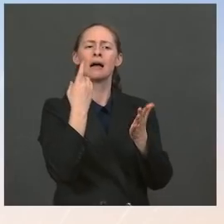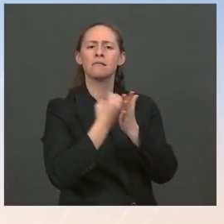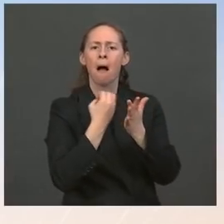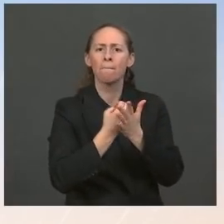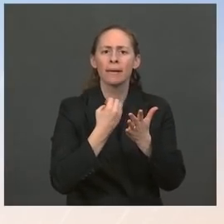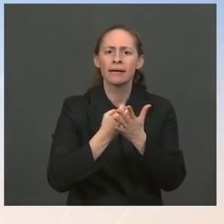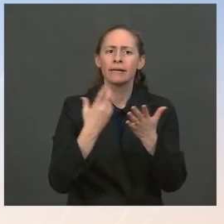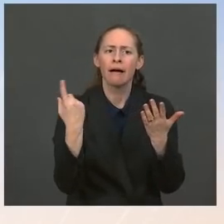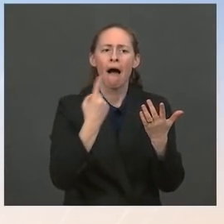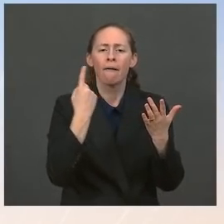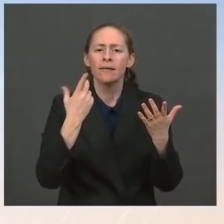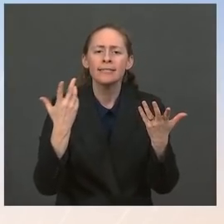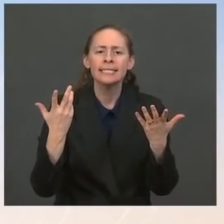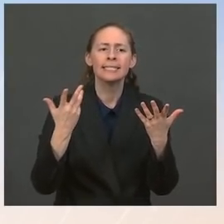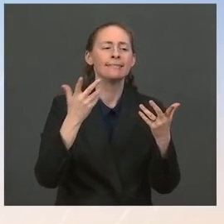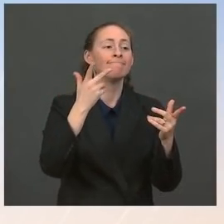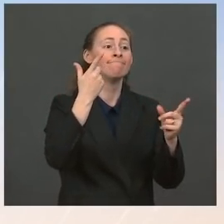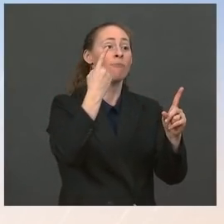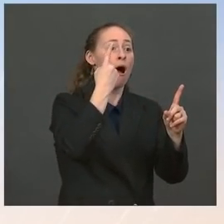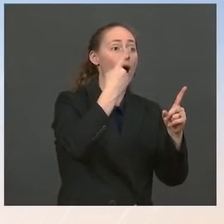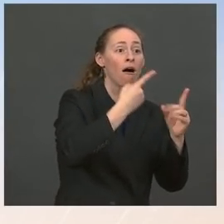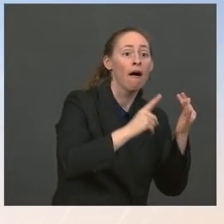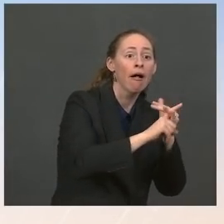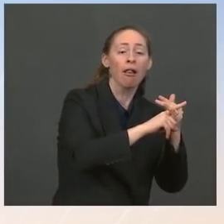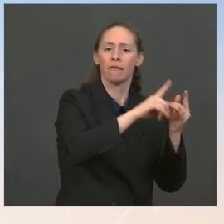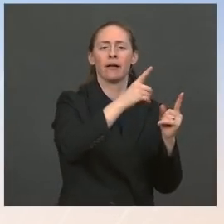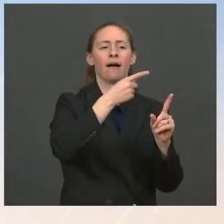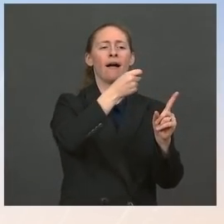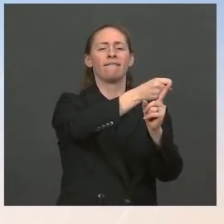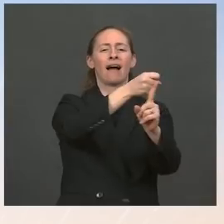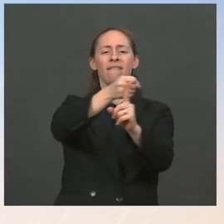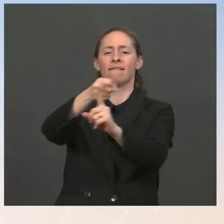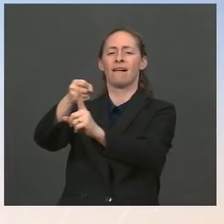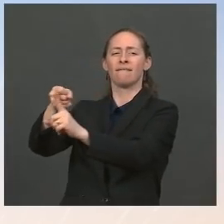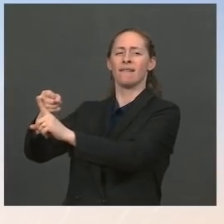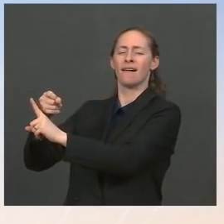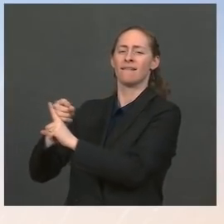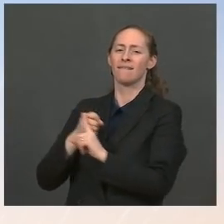There are a thousand points in that chain where something can go wrong. And we're seeing a lot of those points reveal themselves